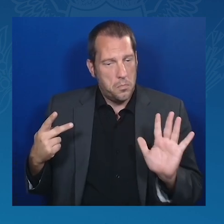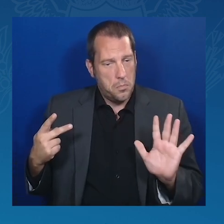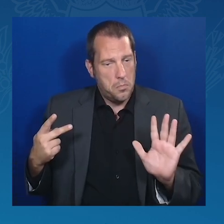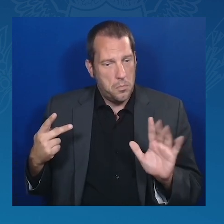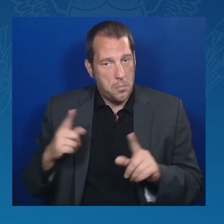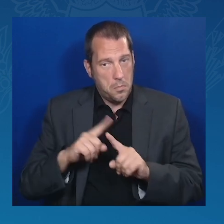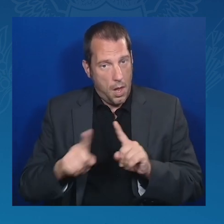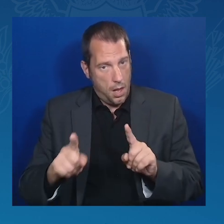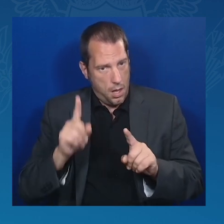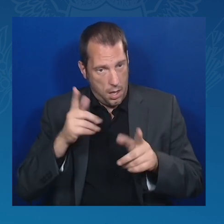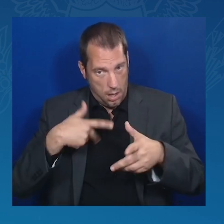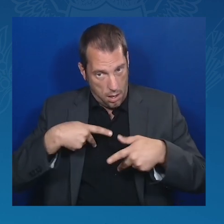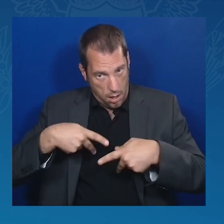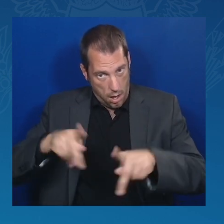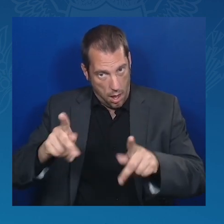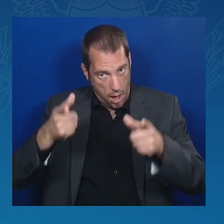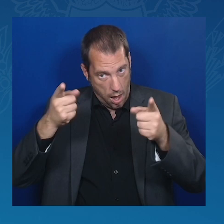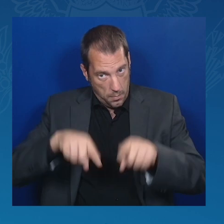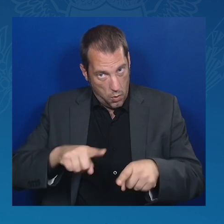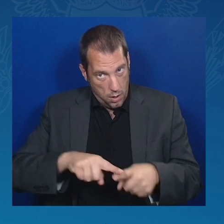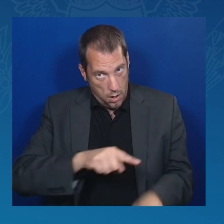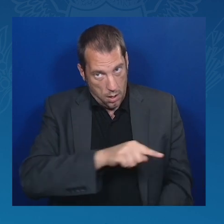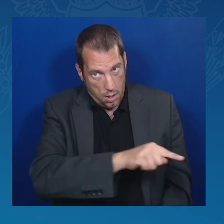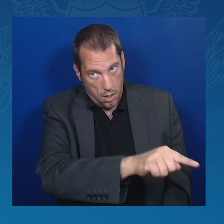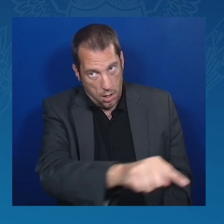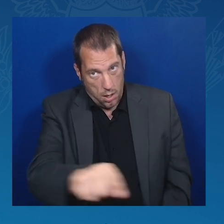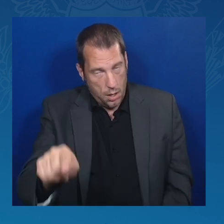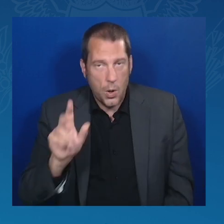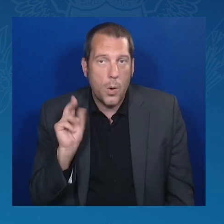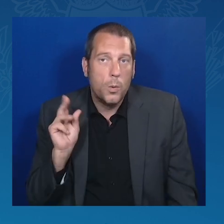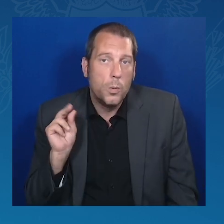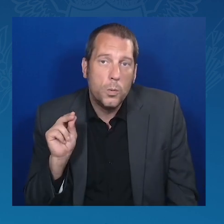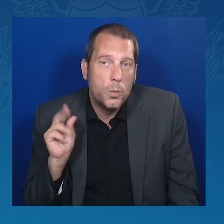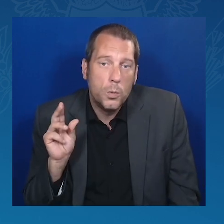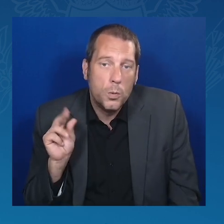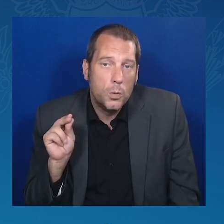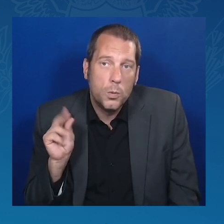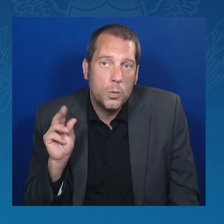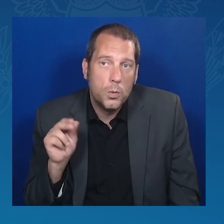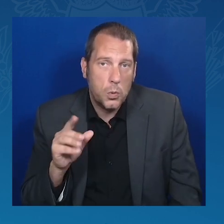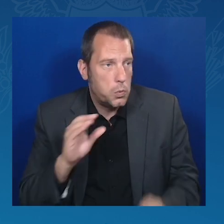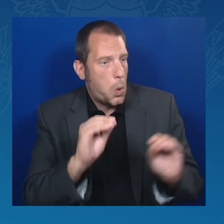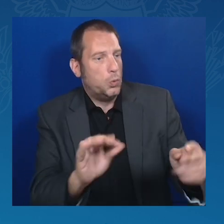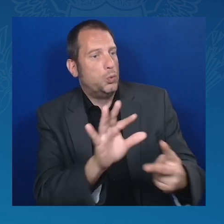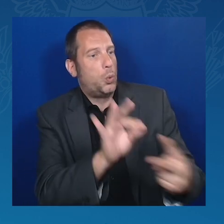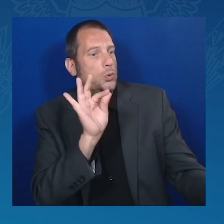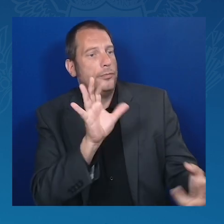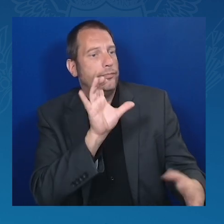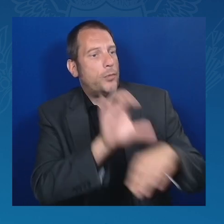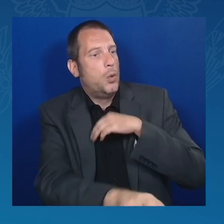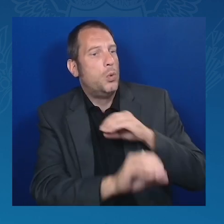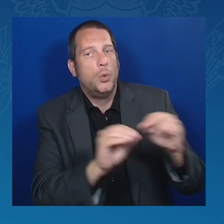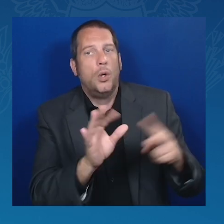And so to see that so many people out there and your -- the stories that you shared at your clinic, of people having so much hope and positivity